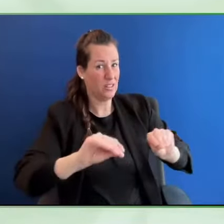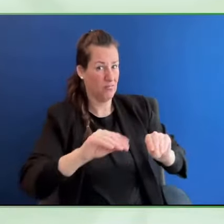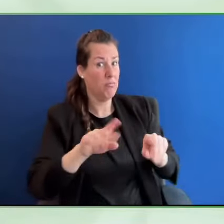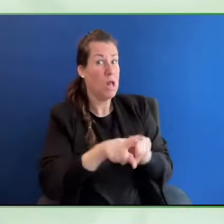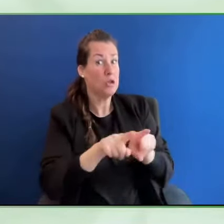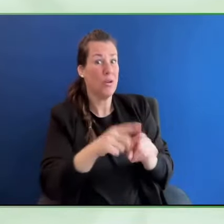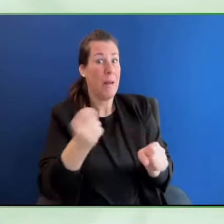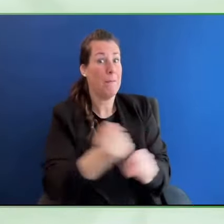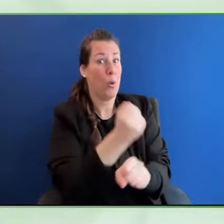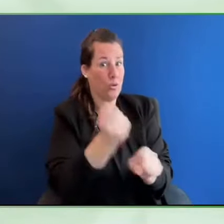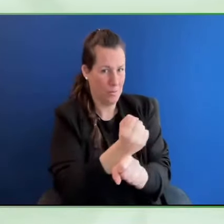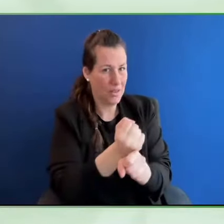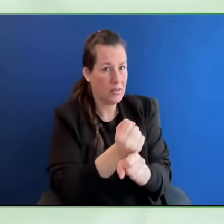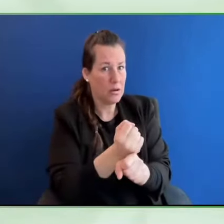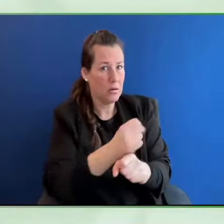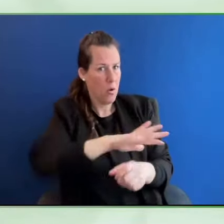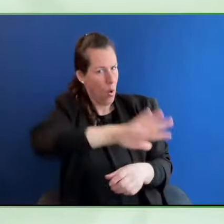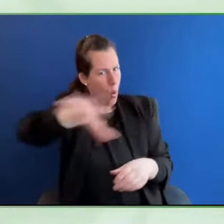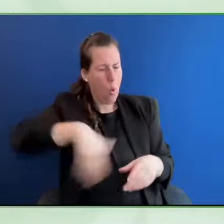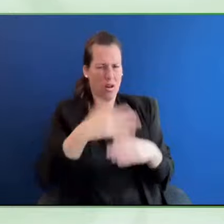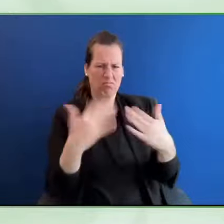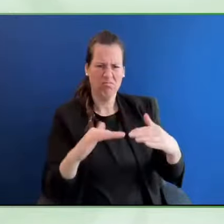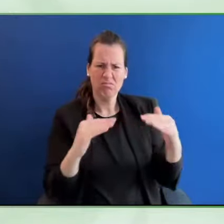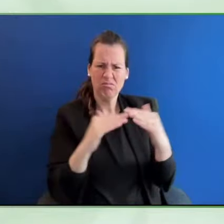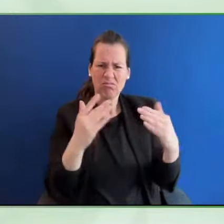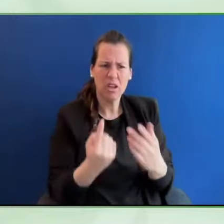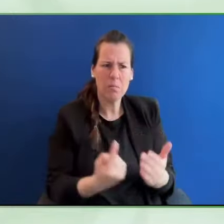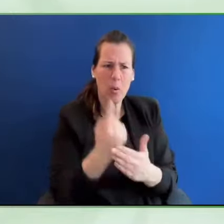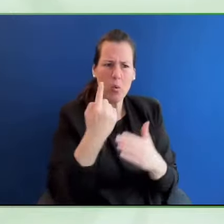For example they are doing the discipline employment package.